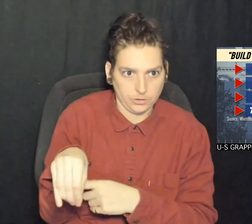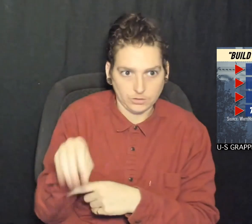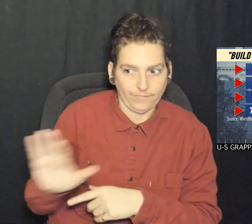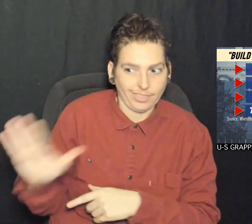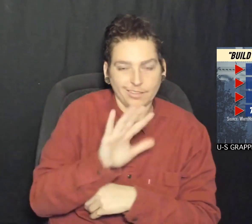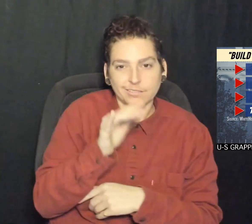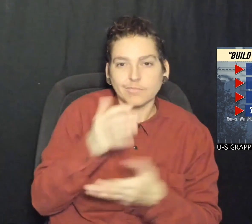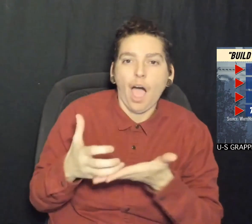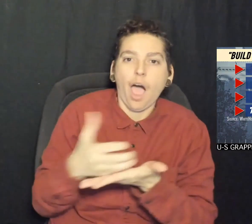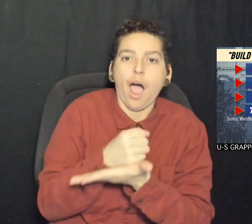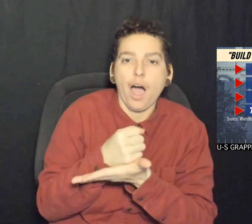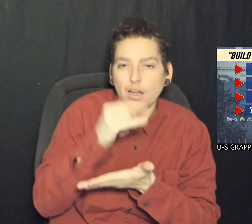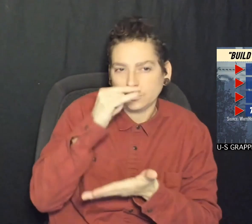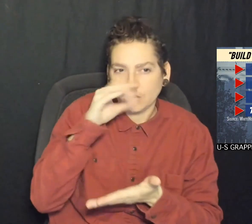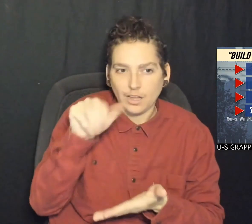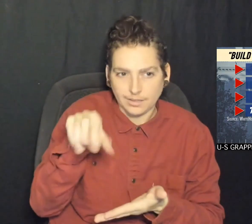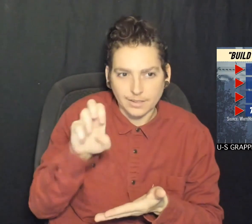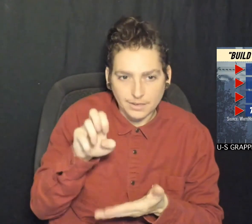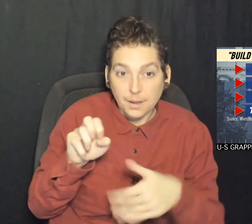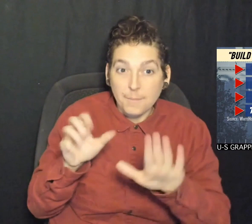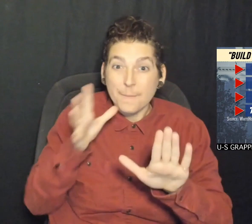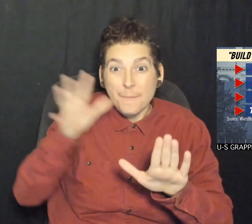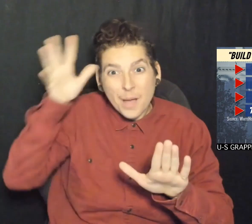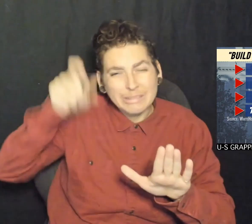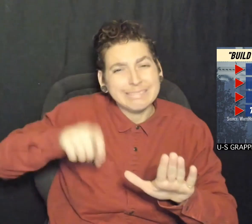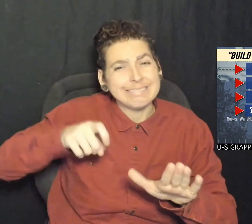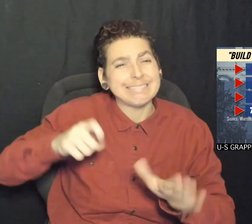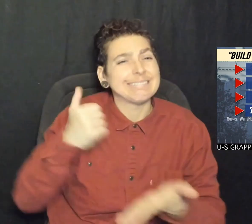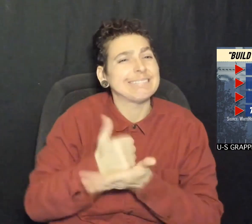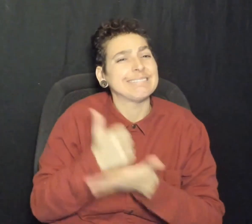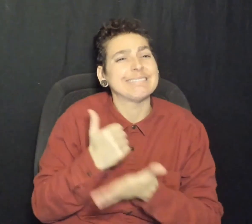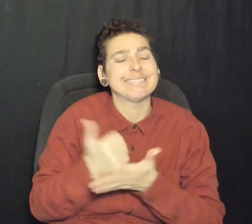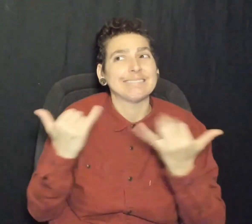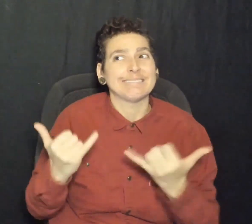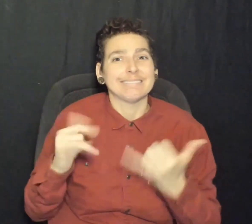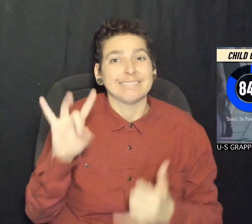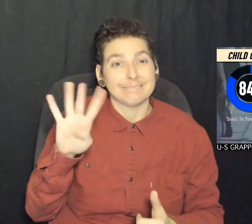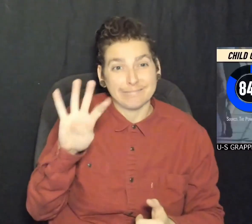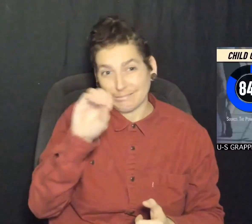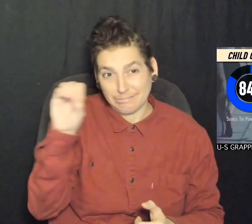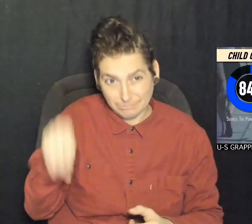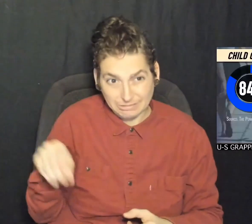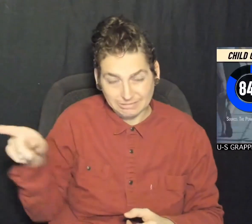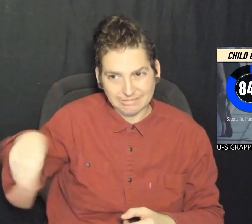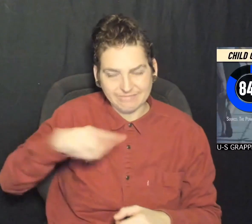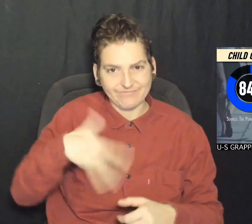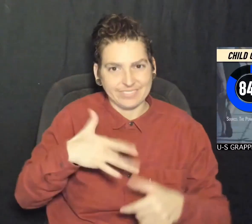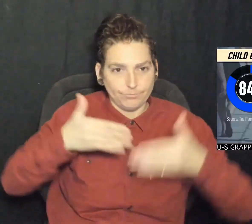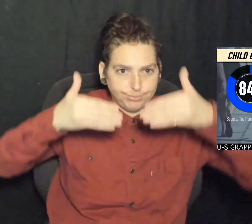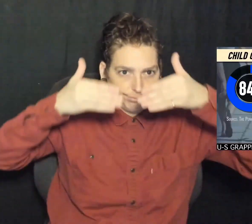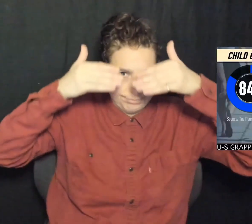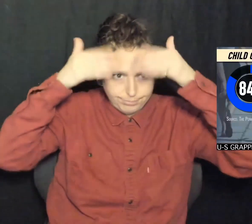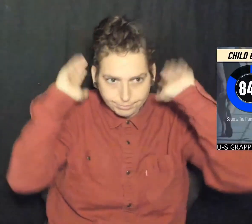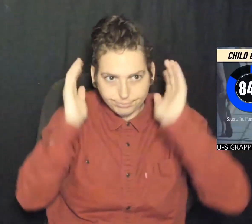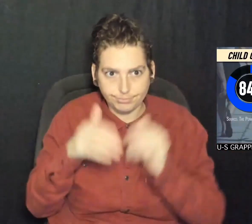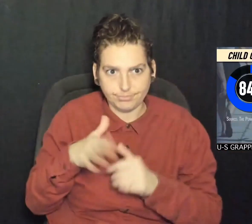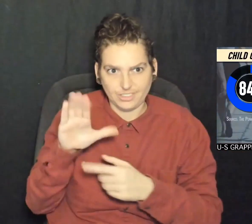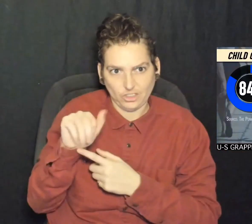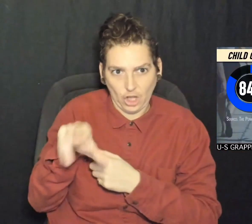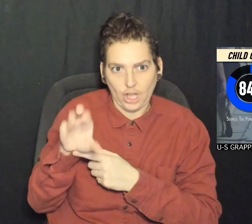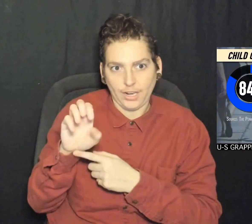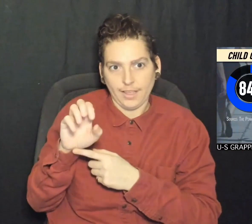families pay no more than 7% of their income on childcare but parents need help now with